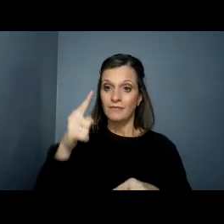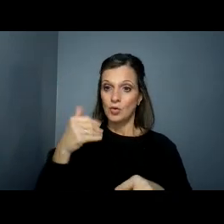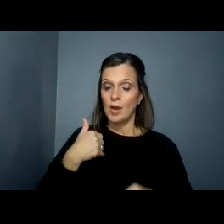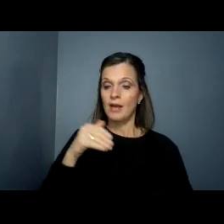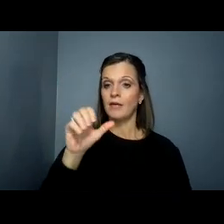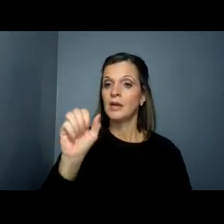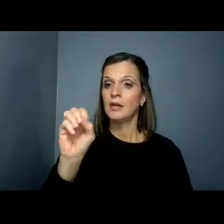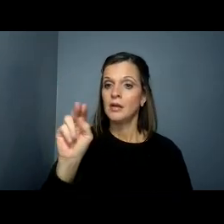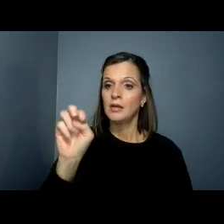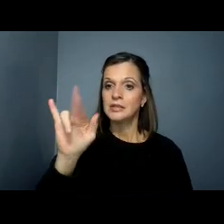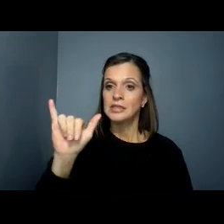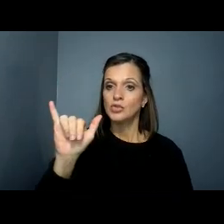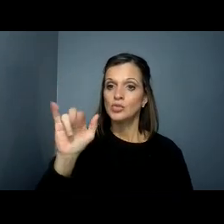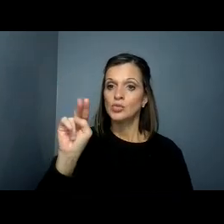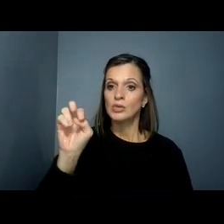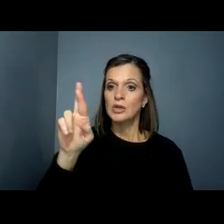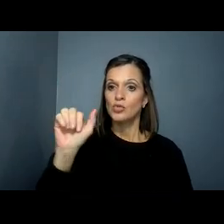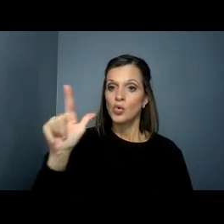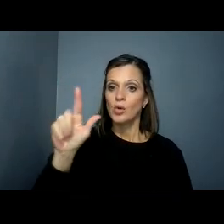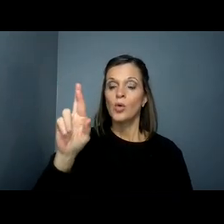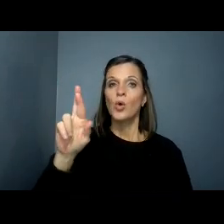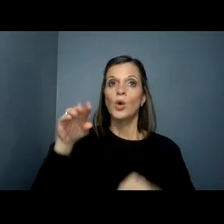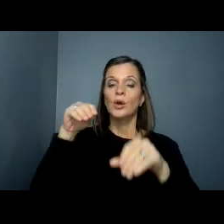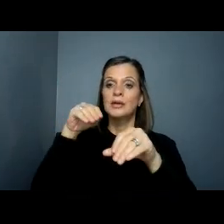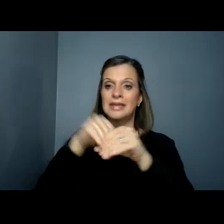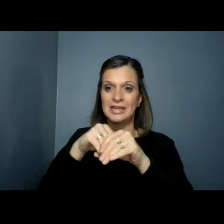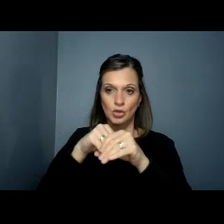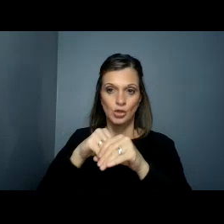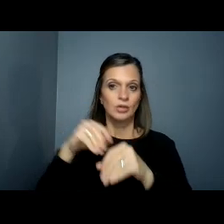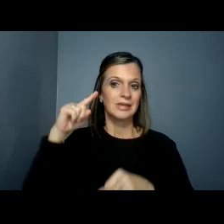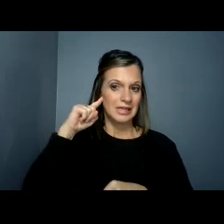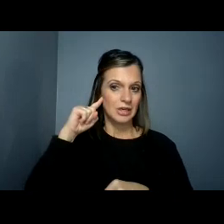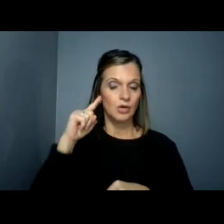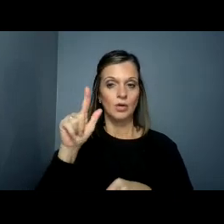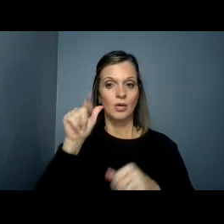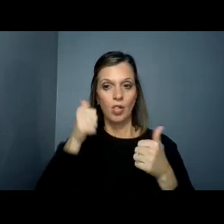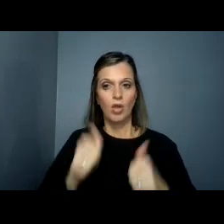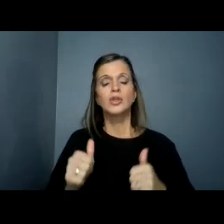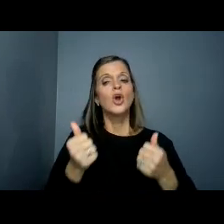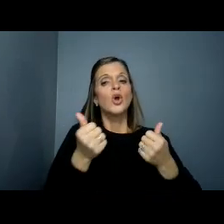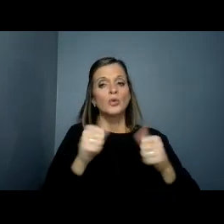What we're checking for again is function of the middle ear, not the inner ear.